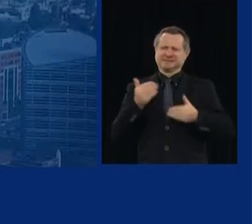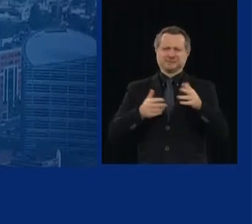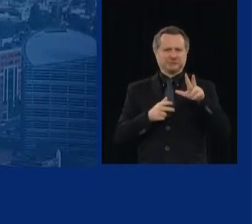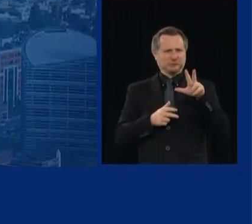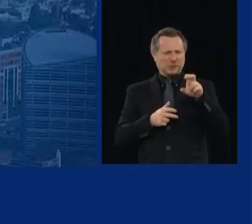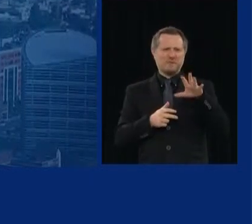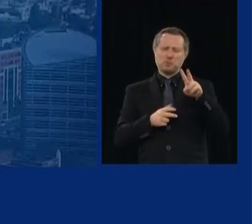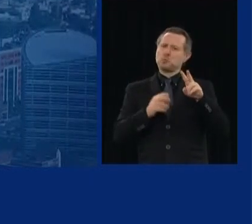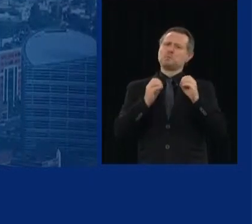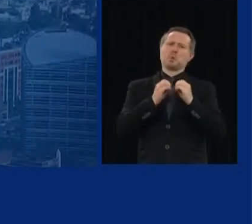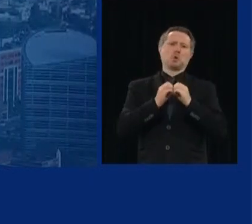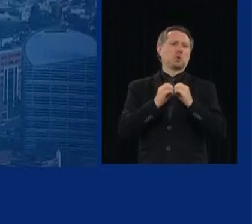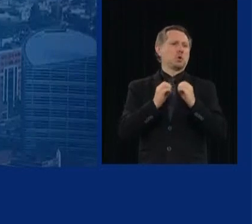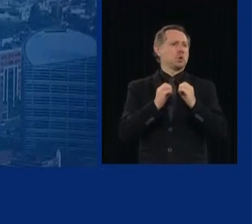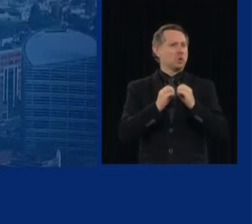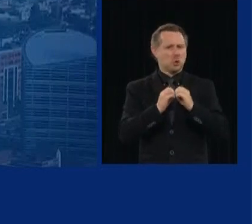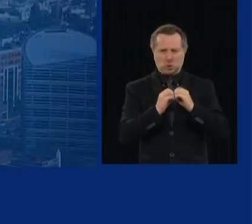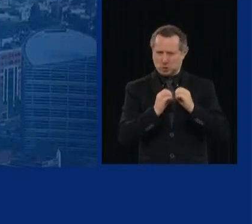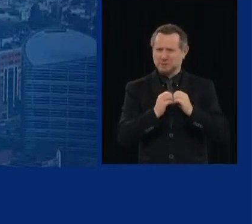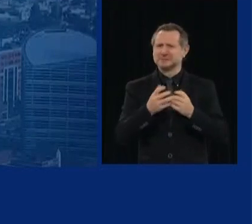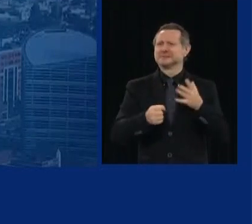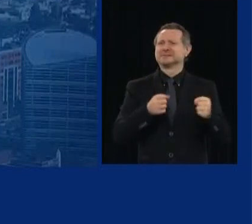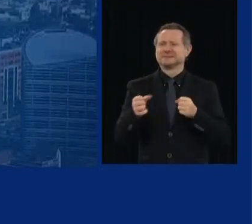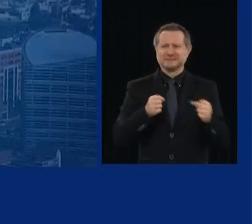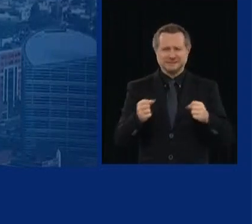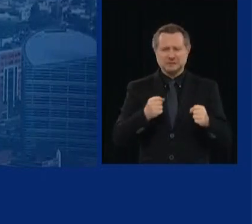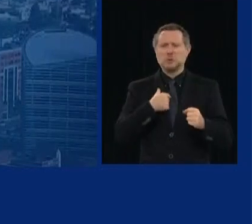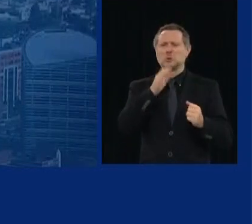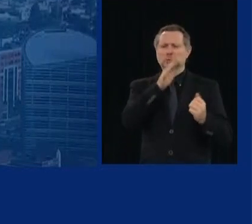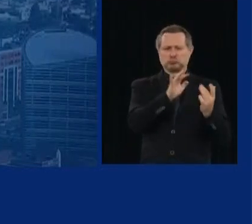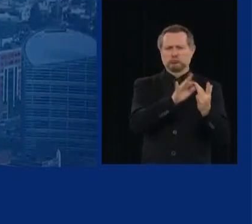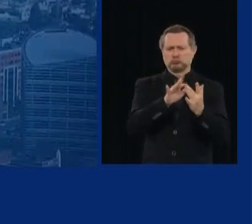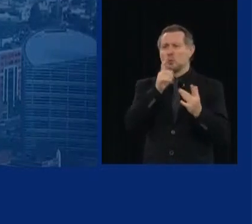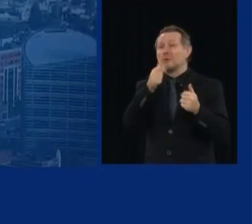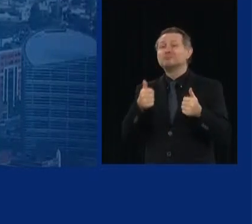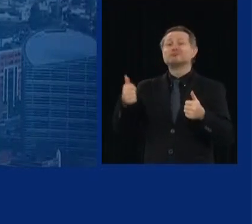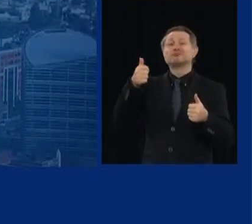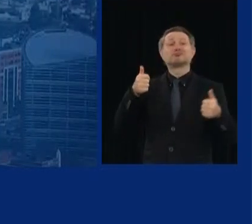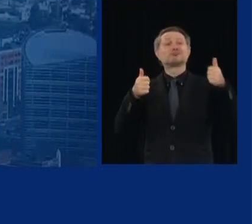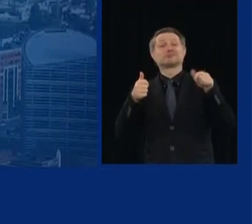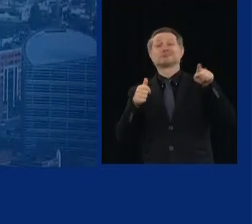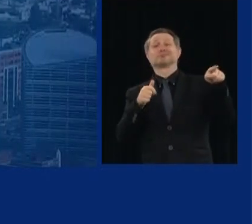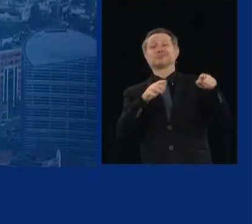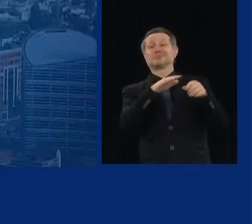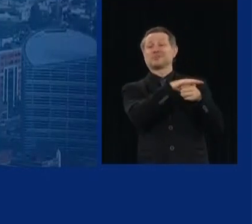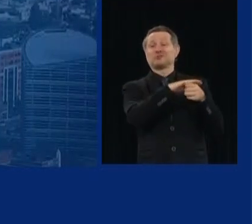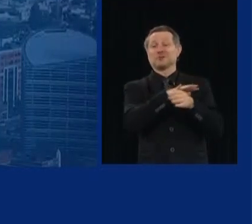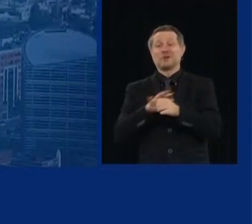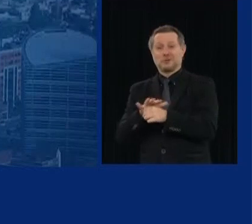NEED 521.